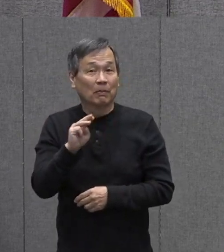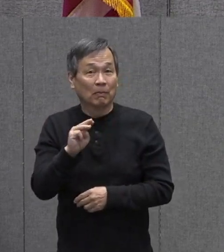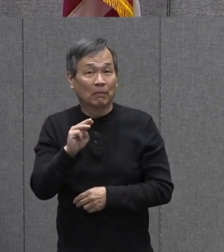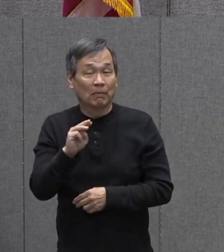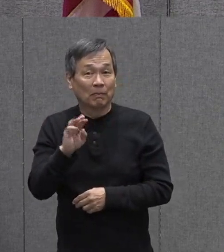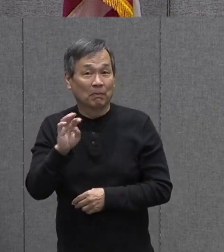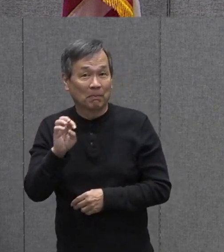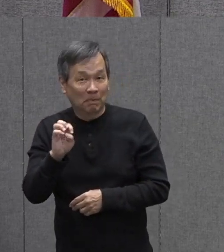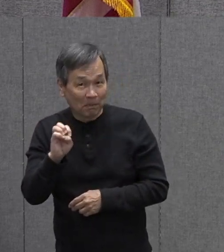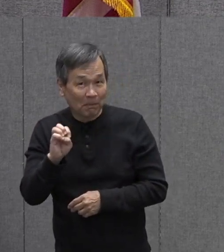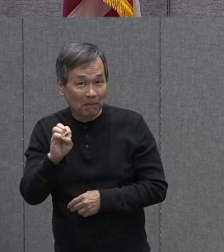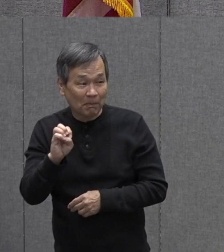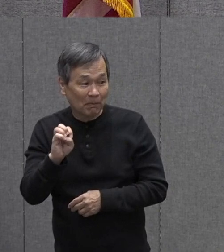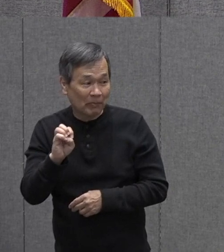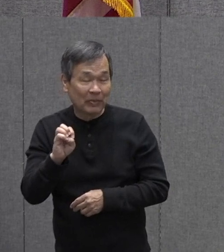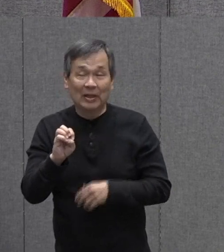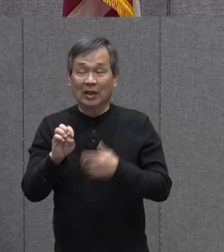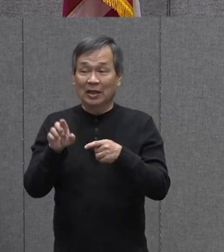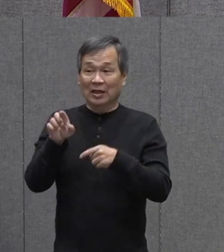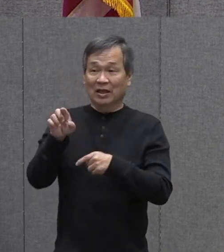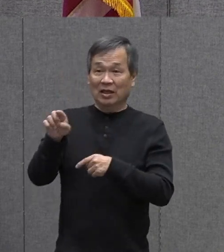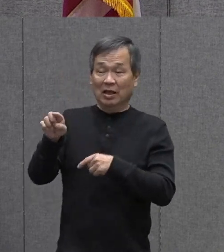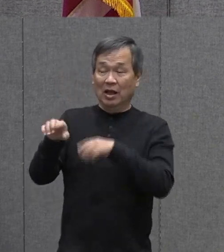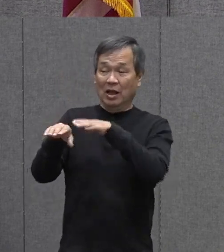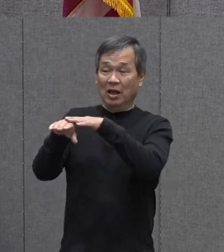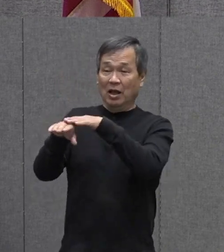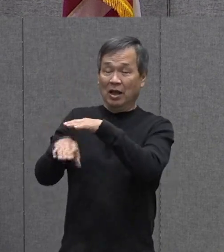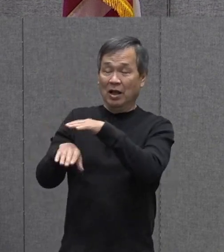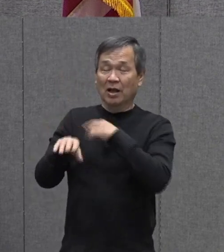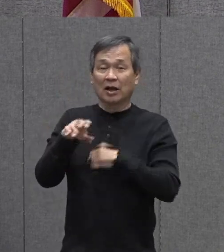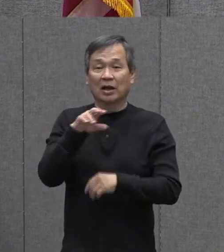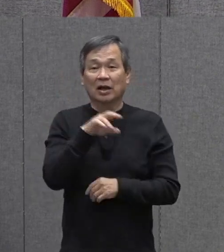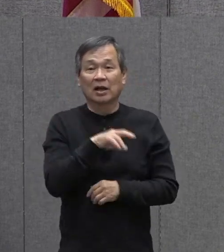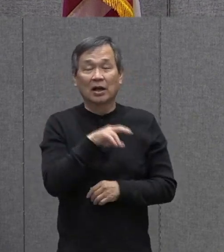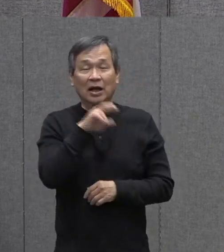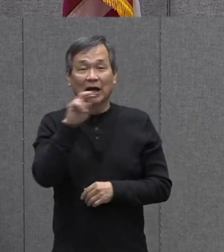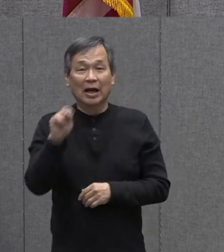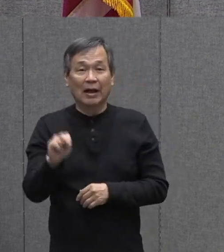And I'm gonna put right beneath it, NM in all caps,